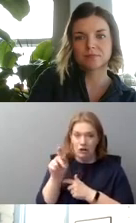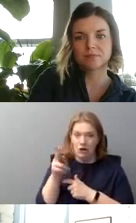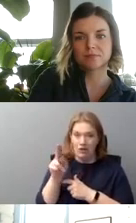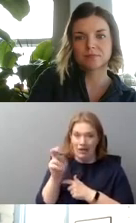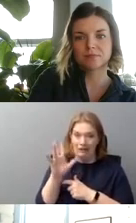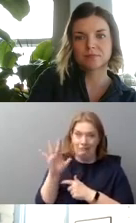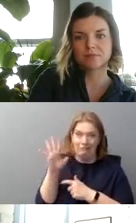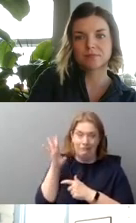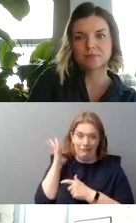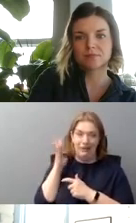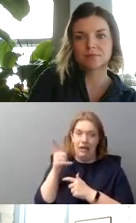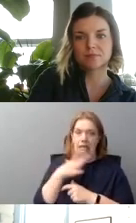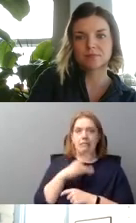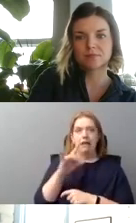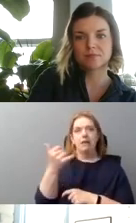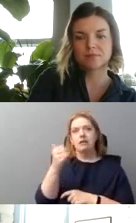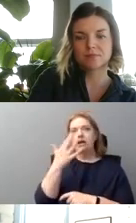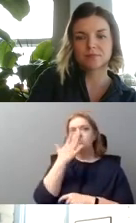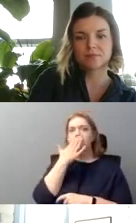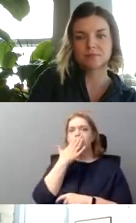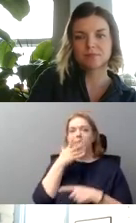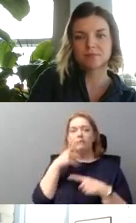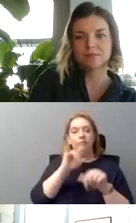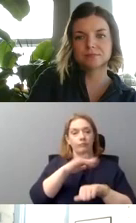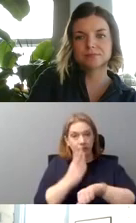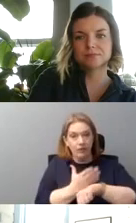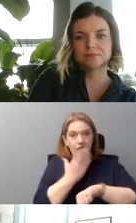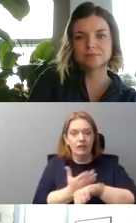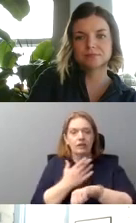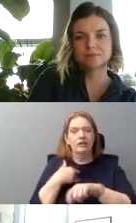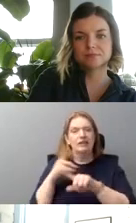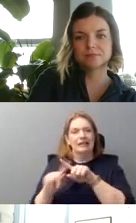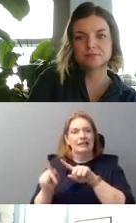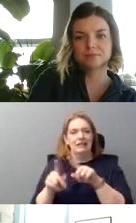refinished, there was actually a lot of different conservational decisions that had to be made,